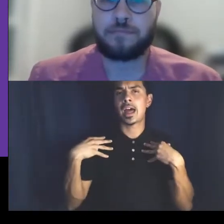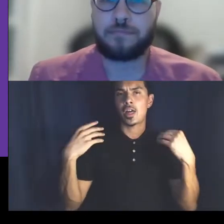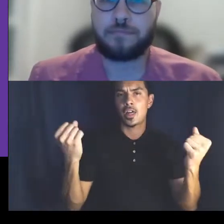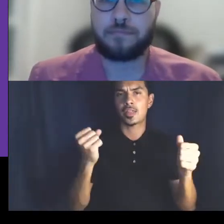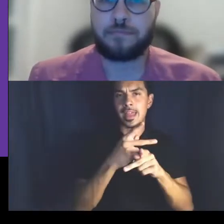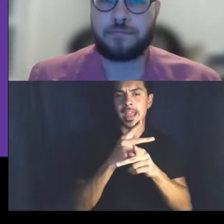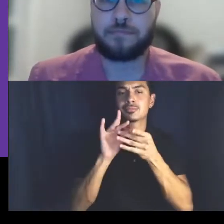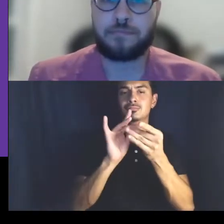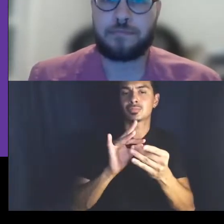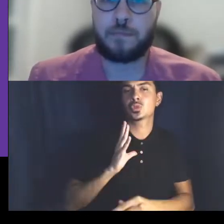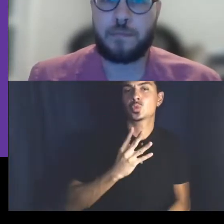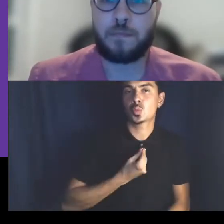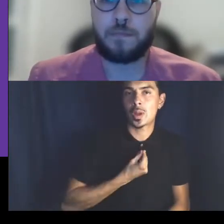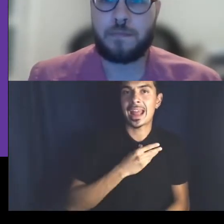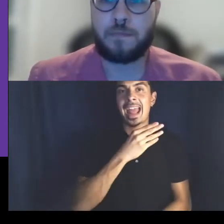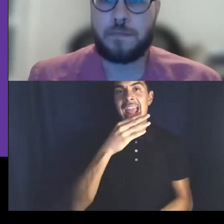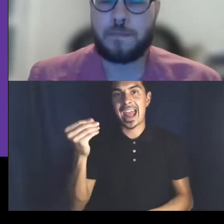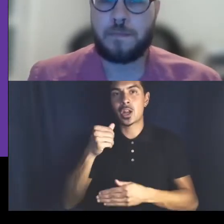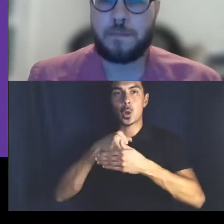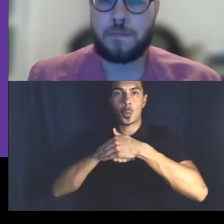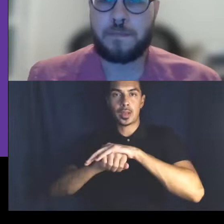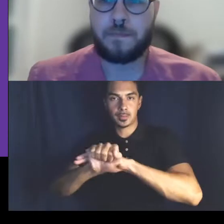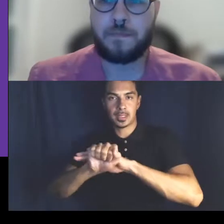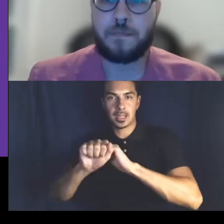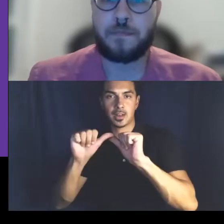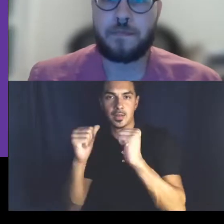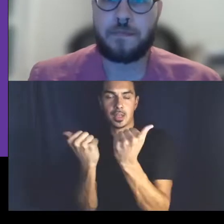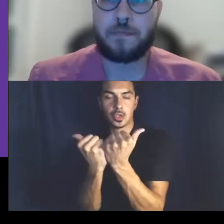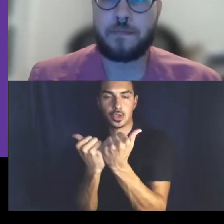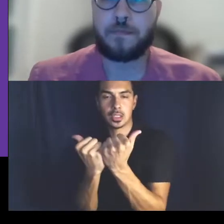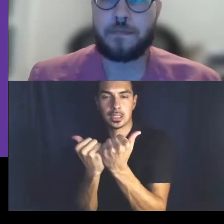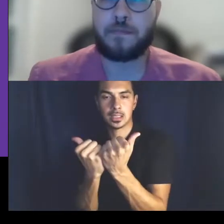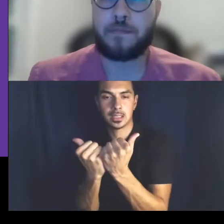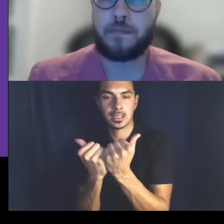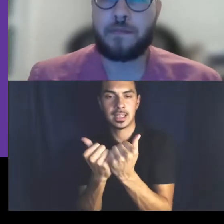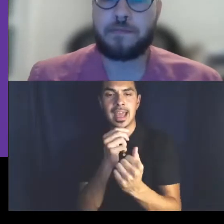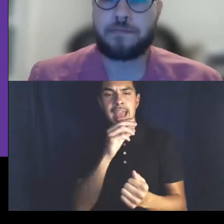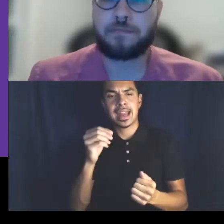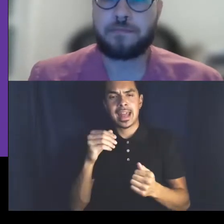a little bit about caring for our parts, which, that means our body parts,